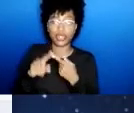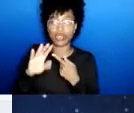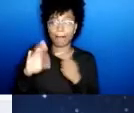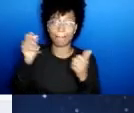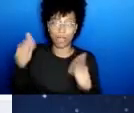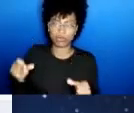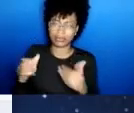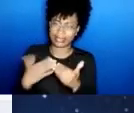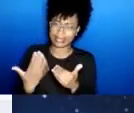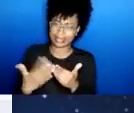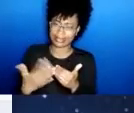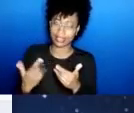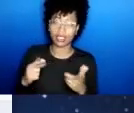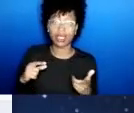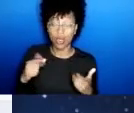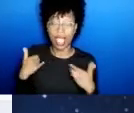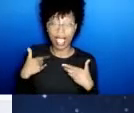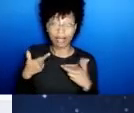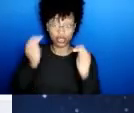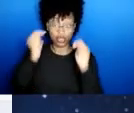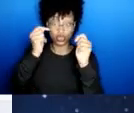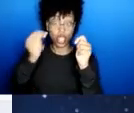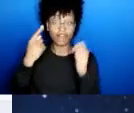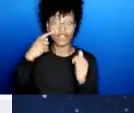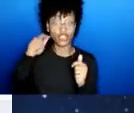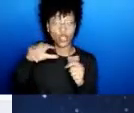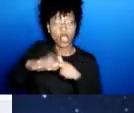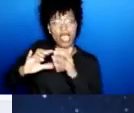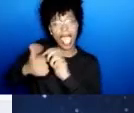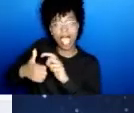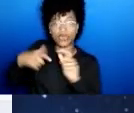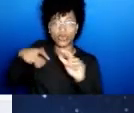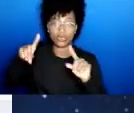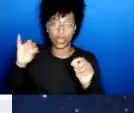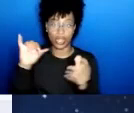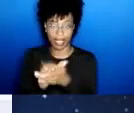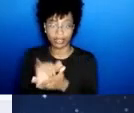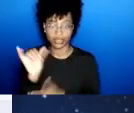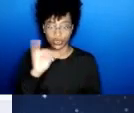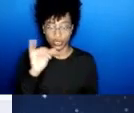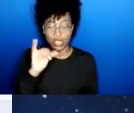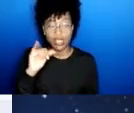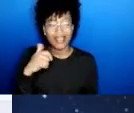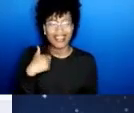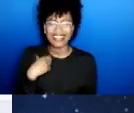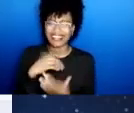got some tutorials for you on how to do it. 06:36:05 And again, it doesn't only have to